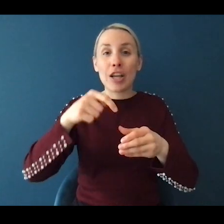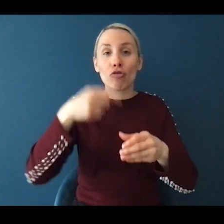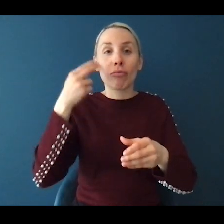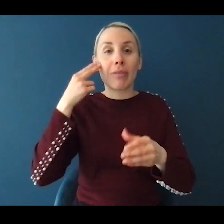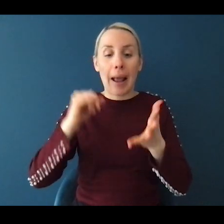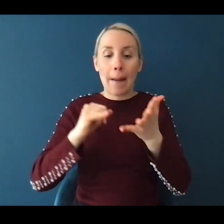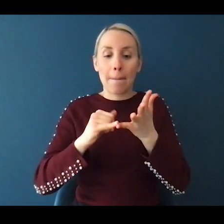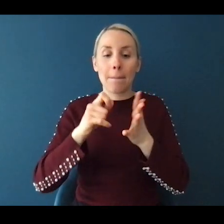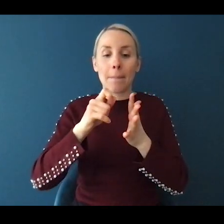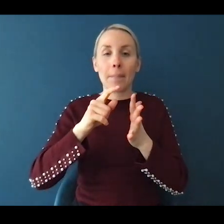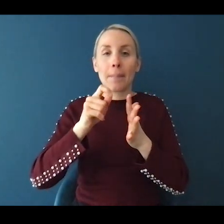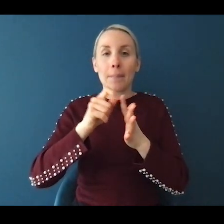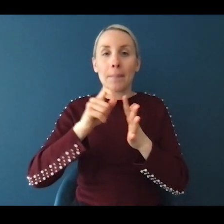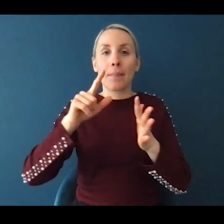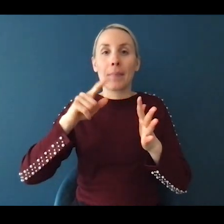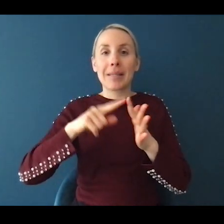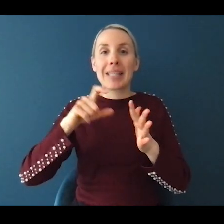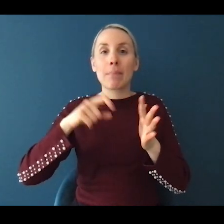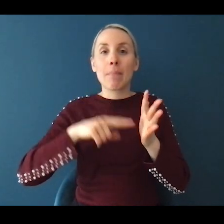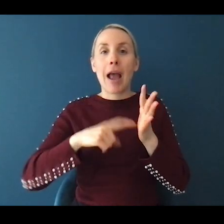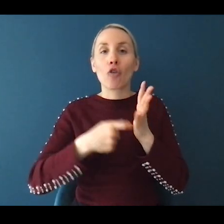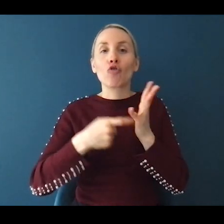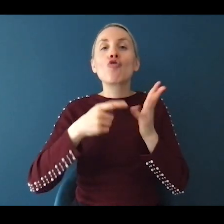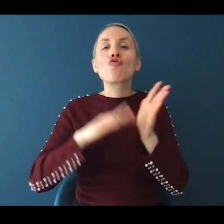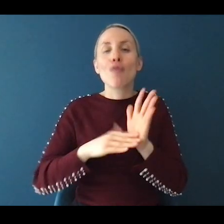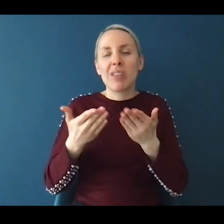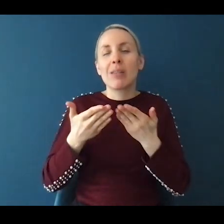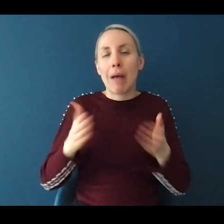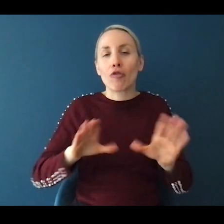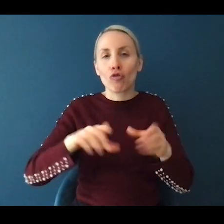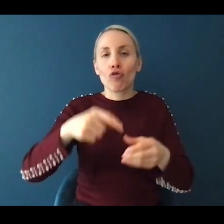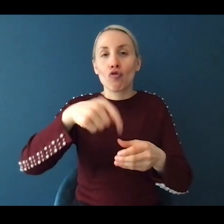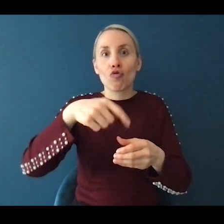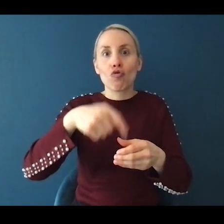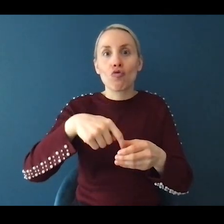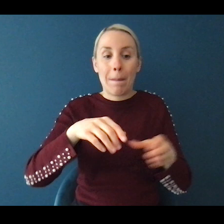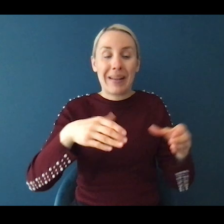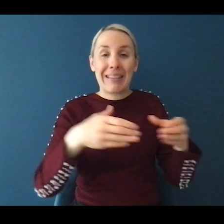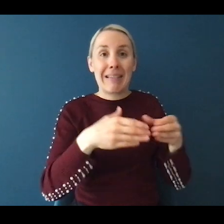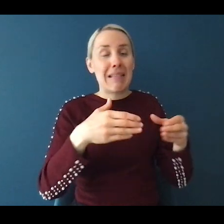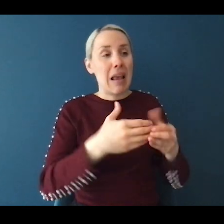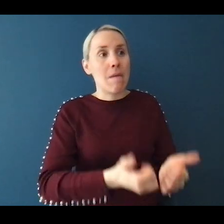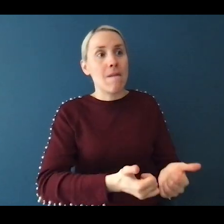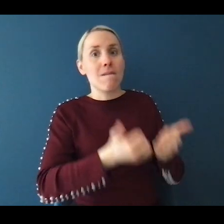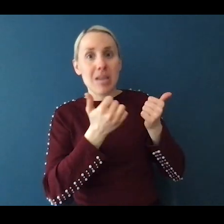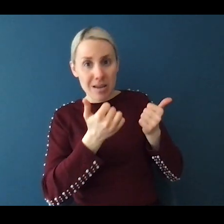is amazing wonderful service I enjoyed and learned so much from the Spectrum team so